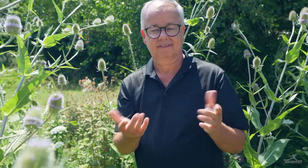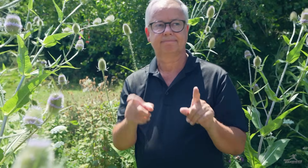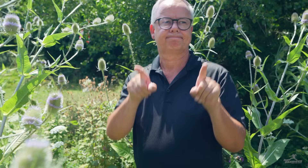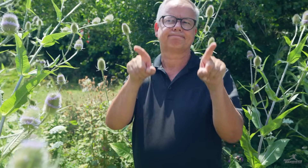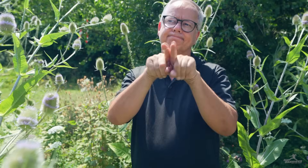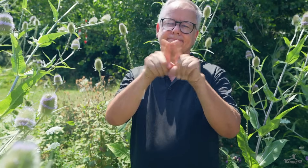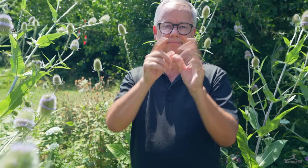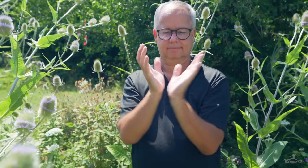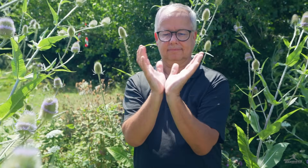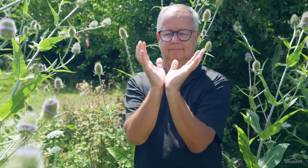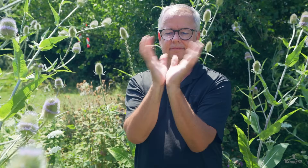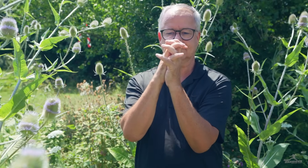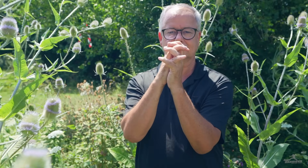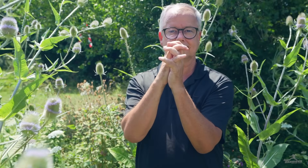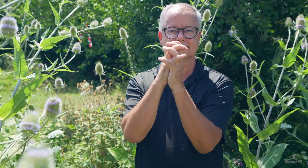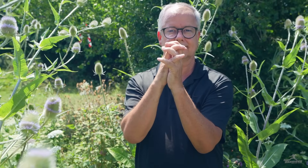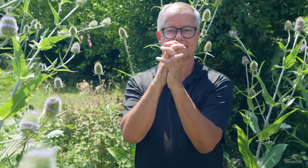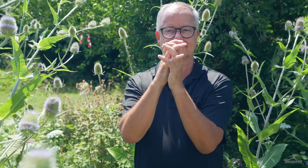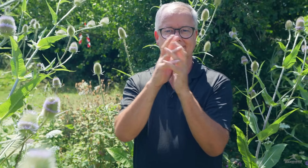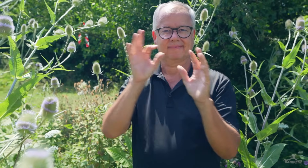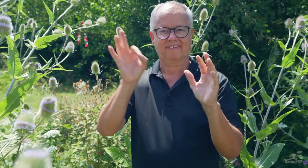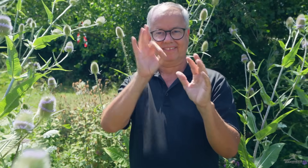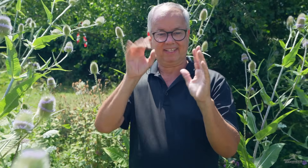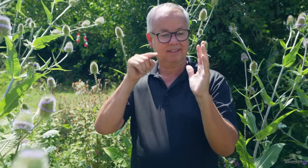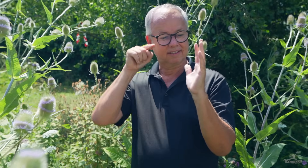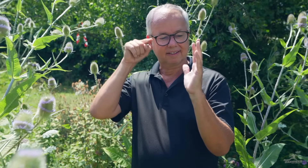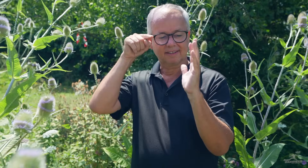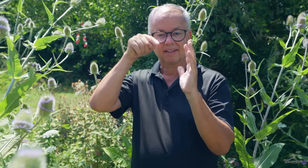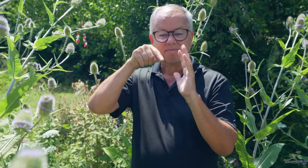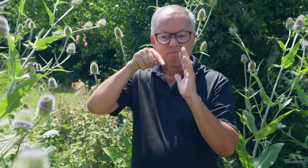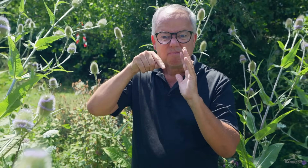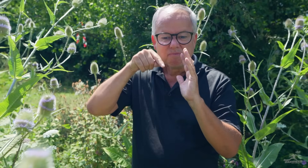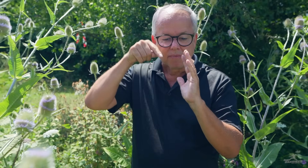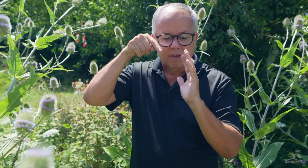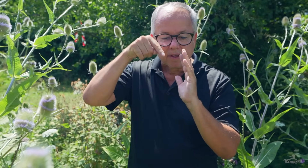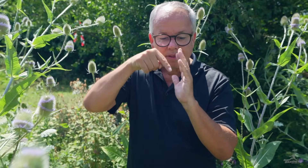You’ll also see the Venus Fly Trap, where a fly will land in the mouth